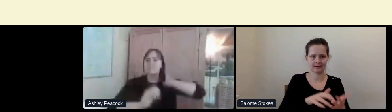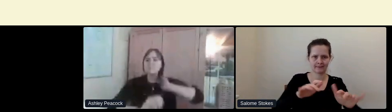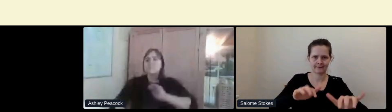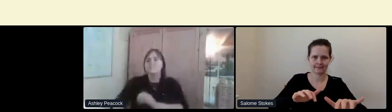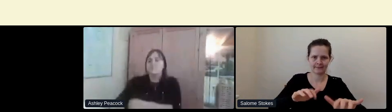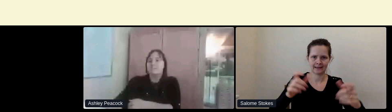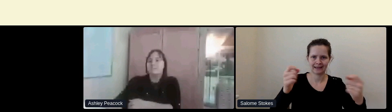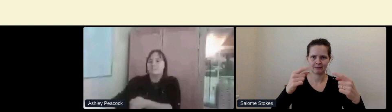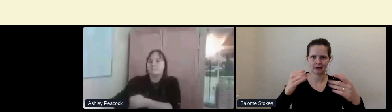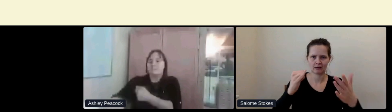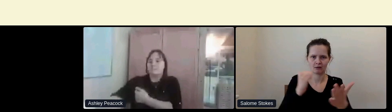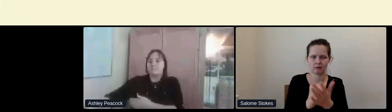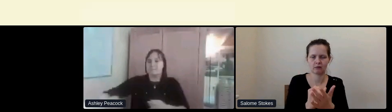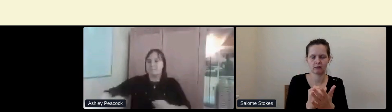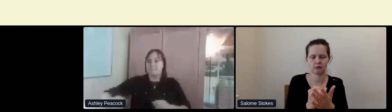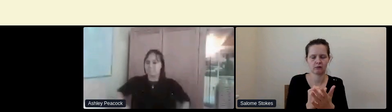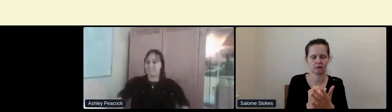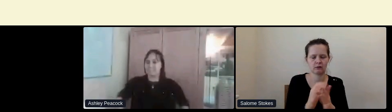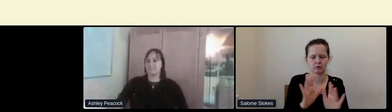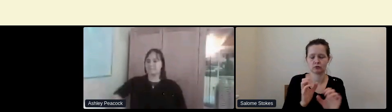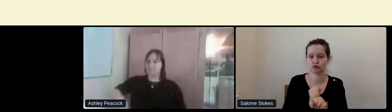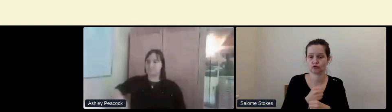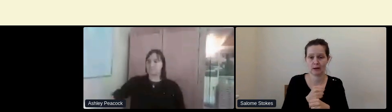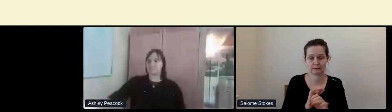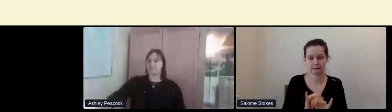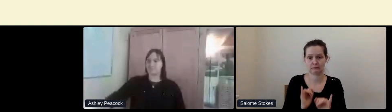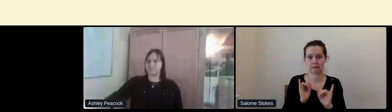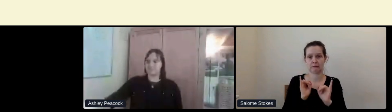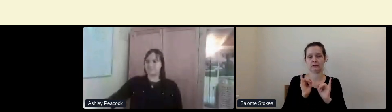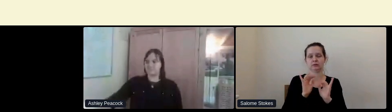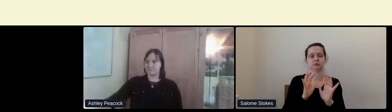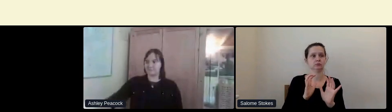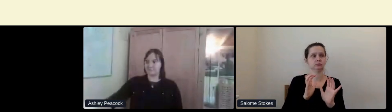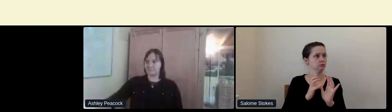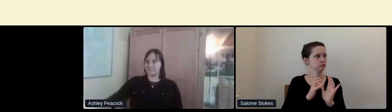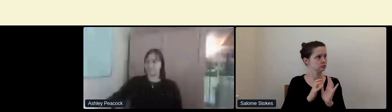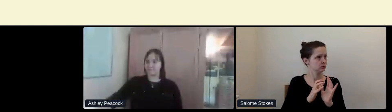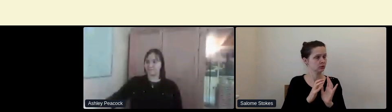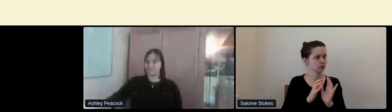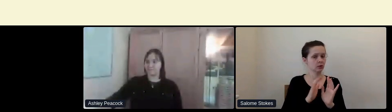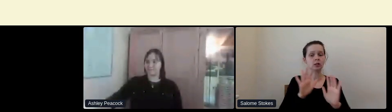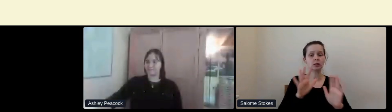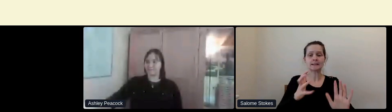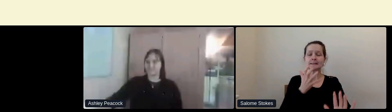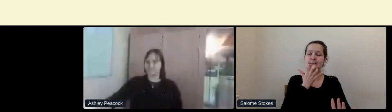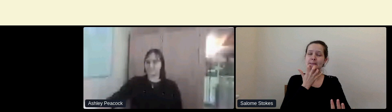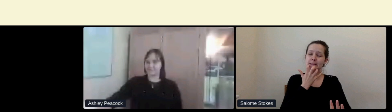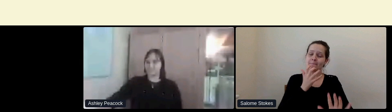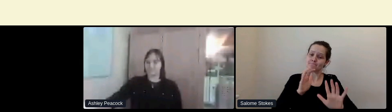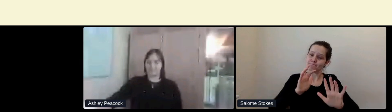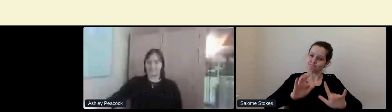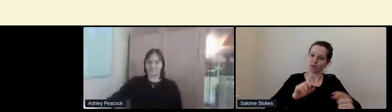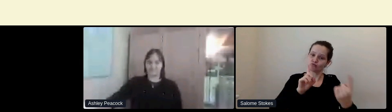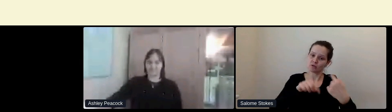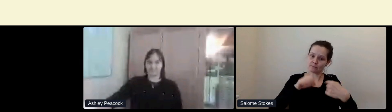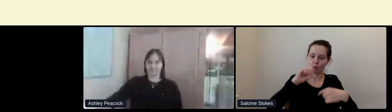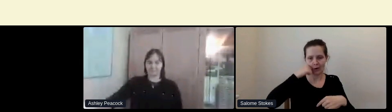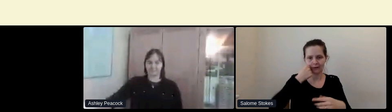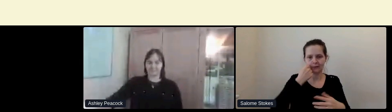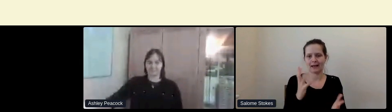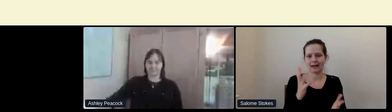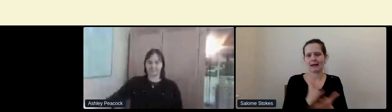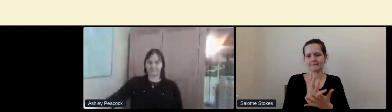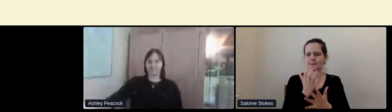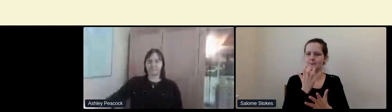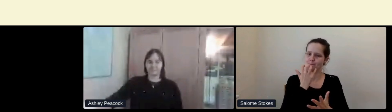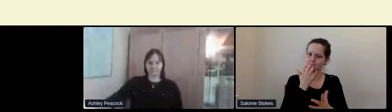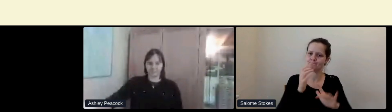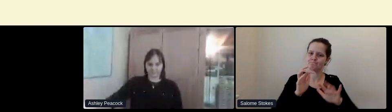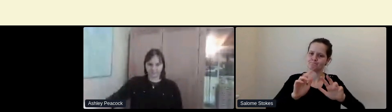I'm overwhelmed, I'm stressed out, I'm gonna to do it because I'm at work and I have to but you know